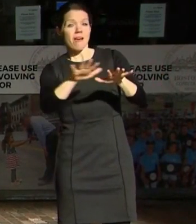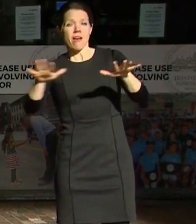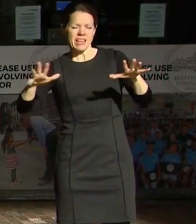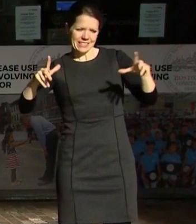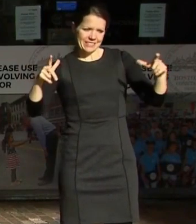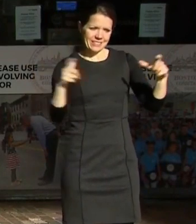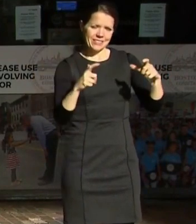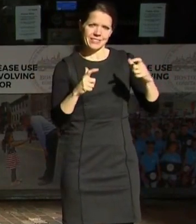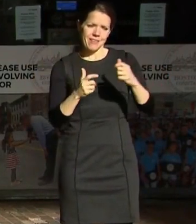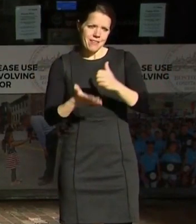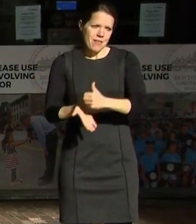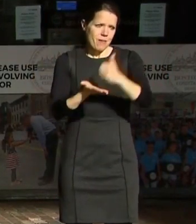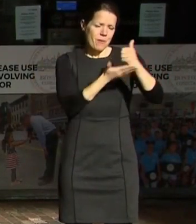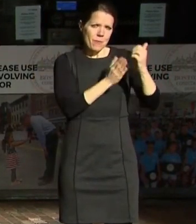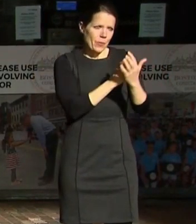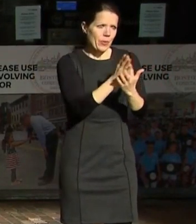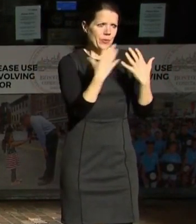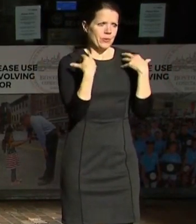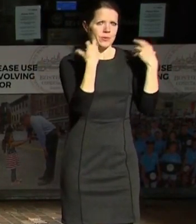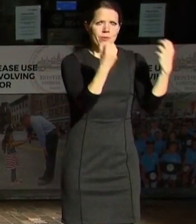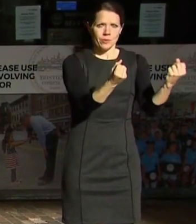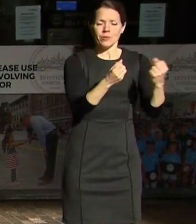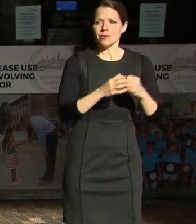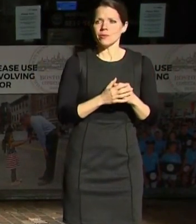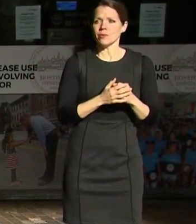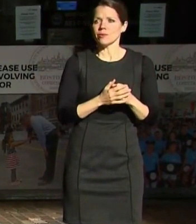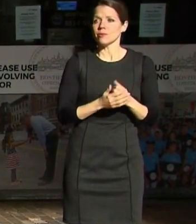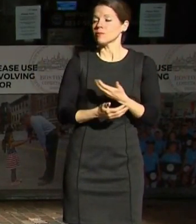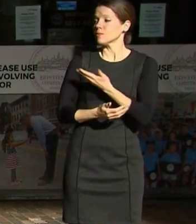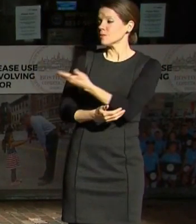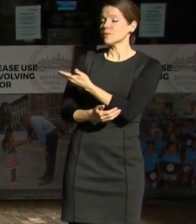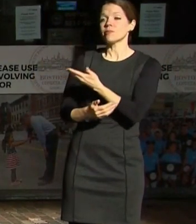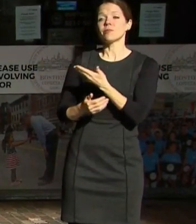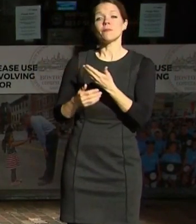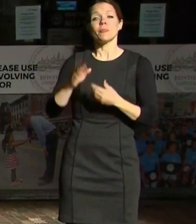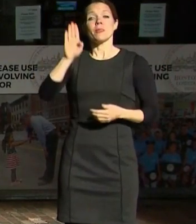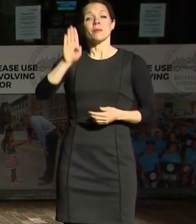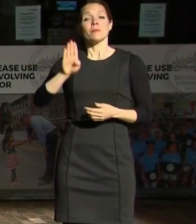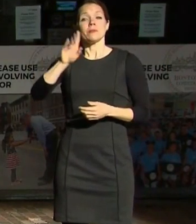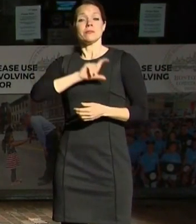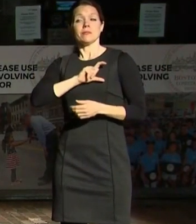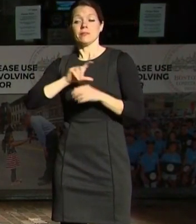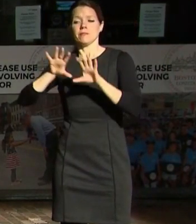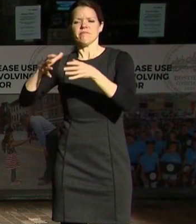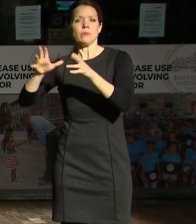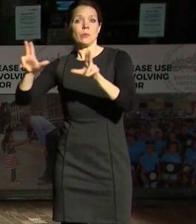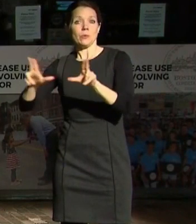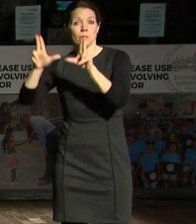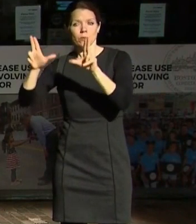COVID-19. AS WELL THE BOSTON POLICE PATROLMEN'S ASSOCIATION